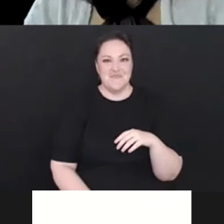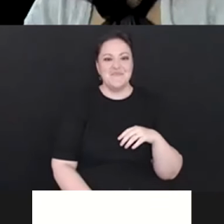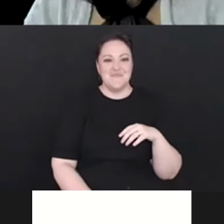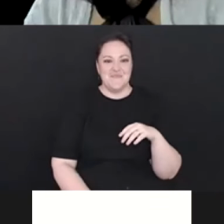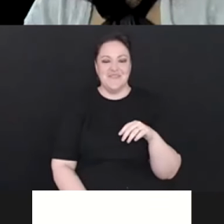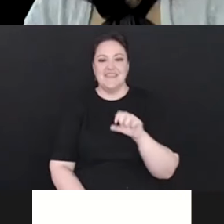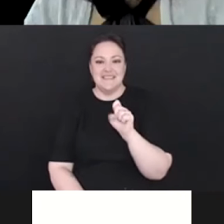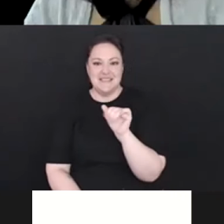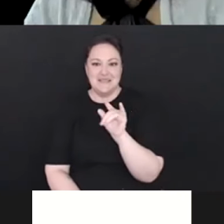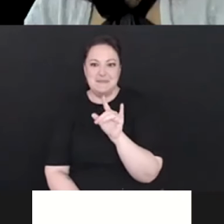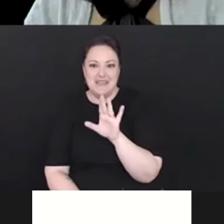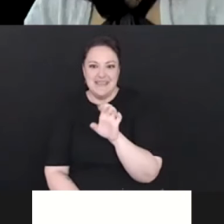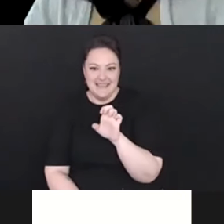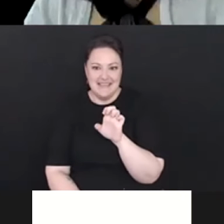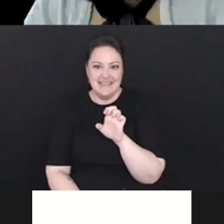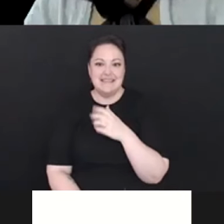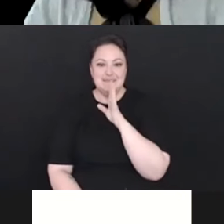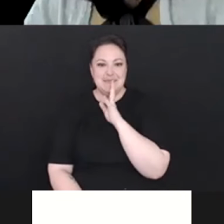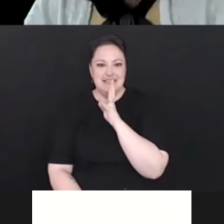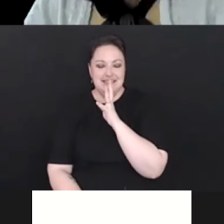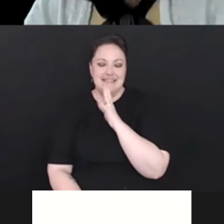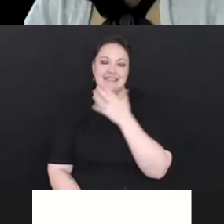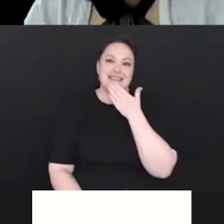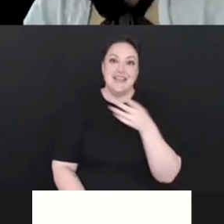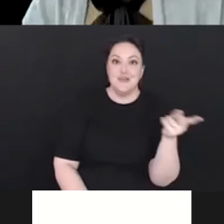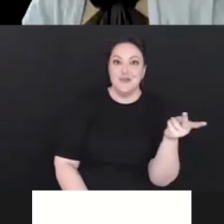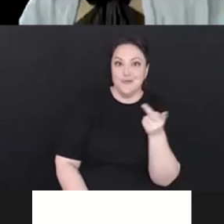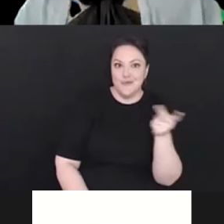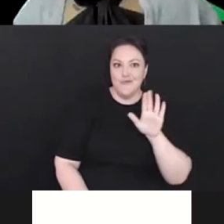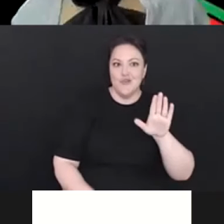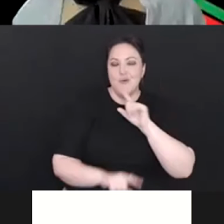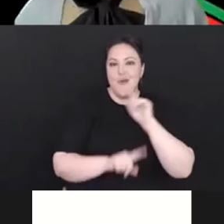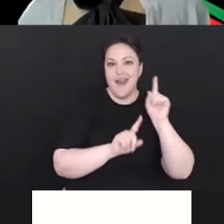lovely answer. Both of y'all, I think had hit on something really key and, and I just